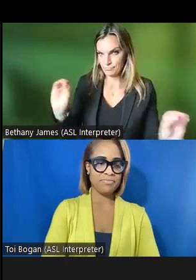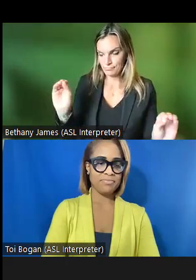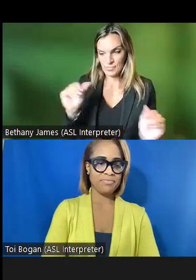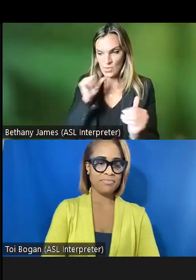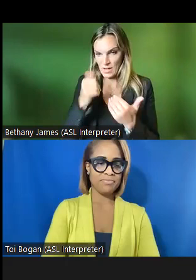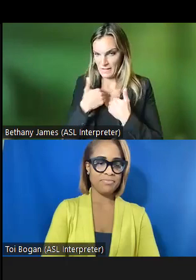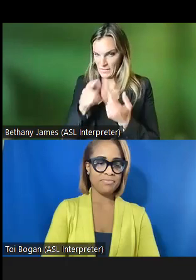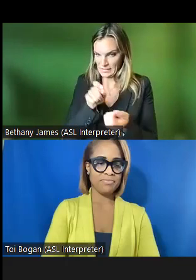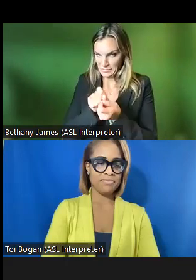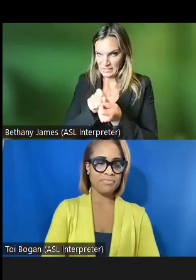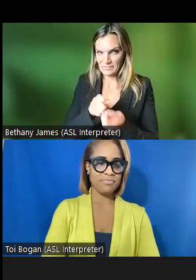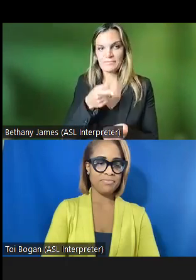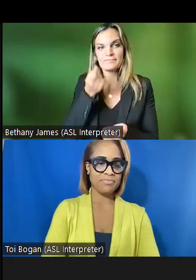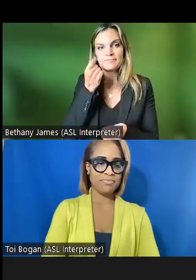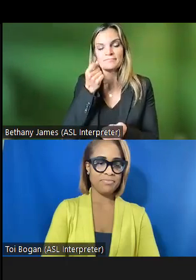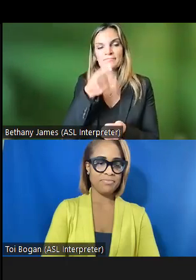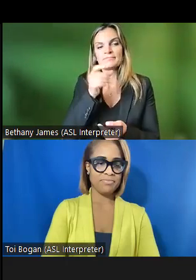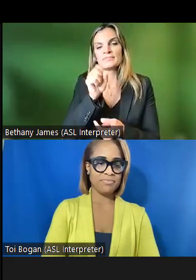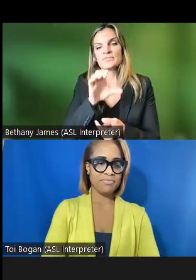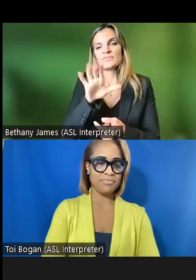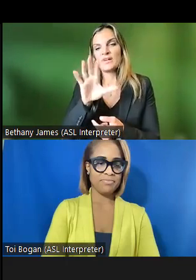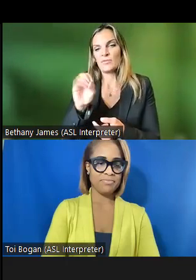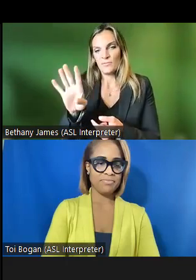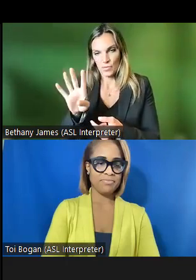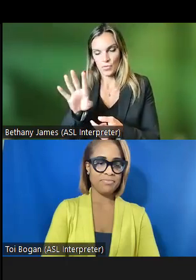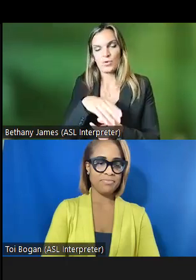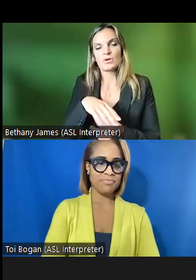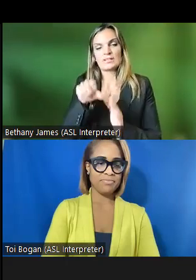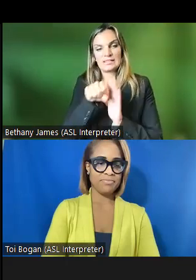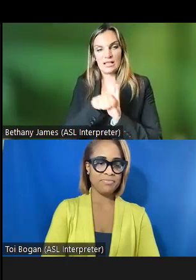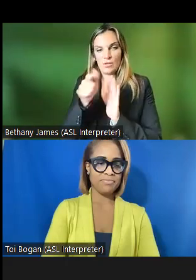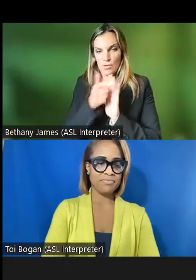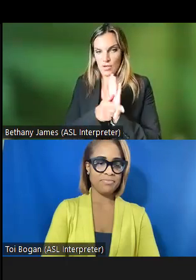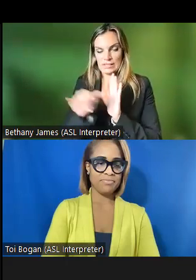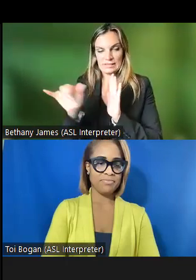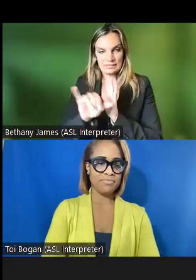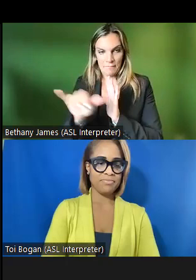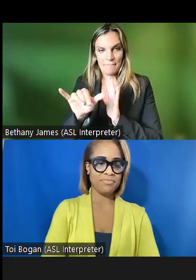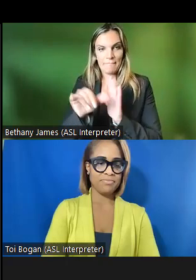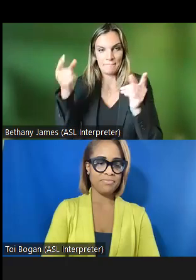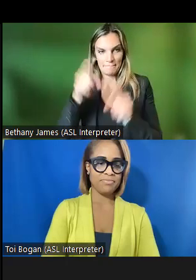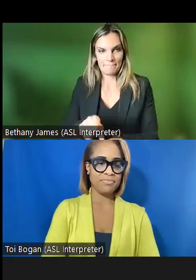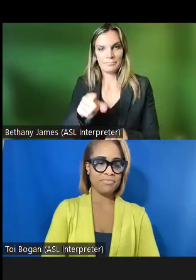And this is also the case under Section 504 and the state law as well. There are requirements to accommodate folks as well.